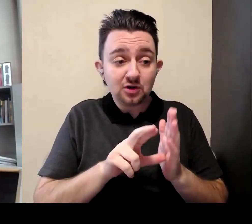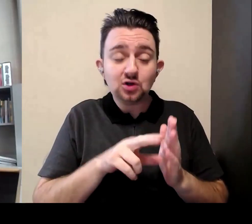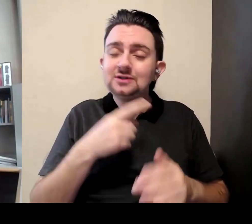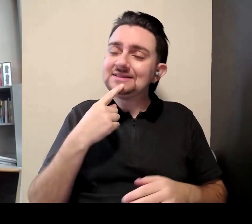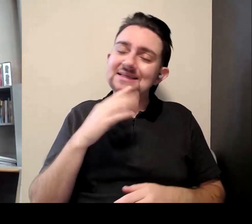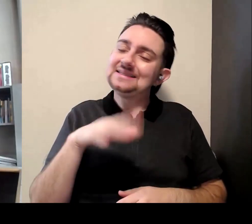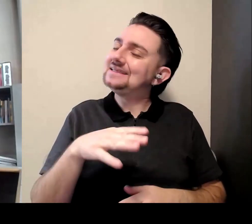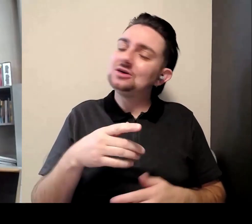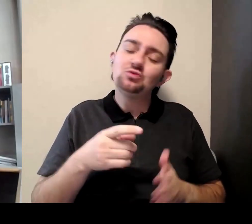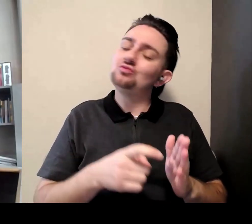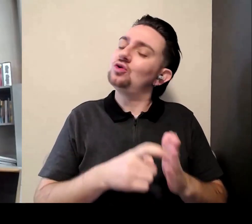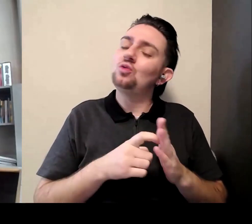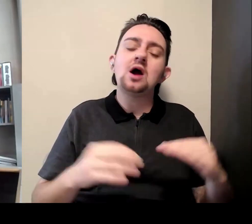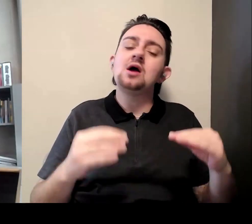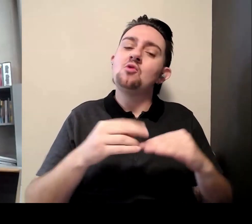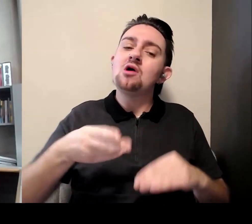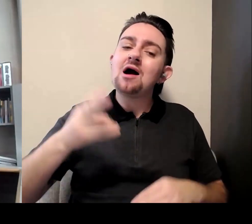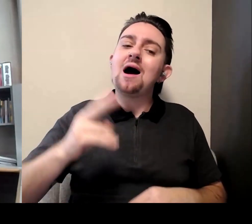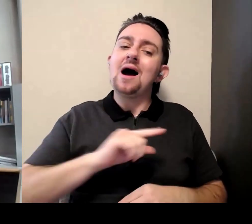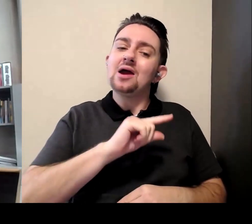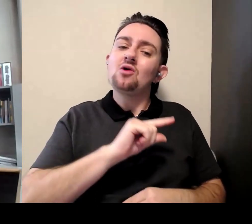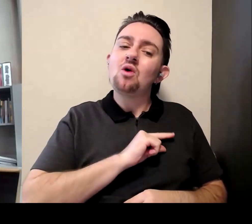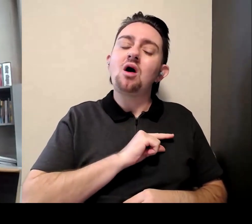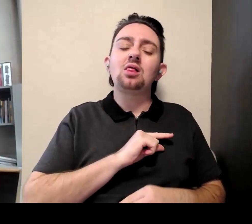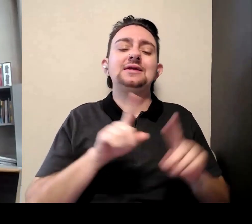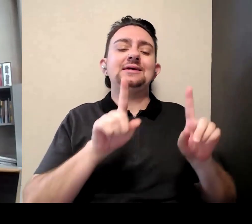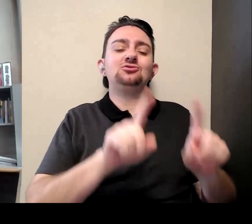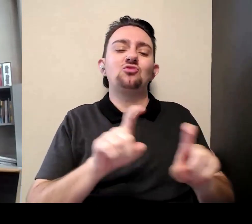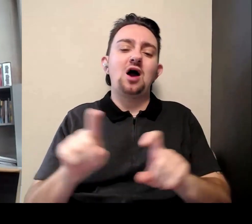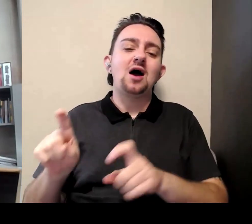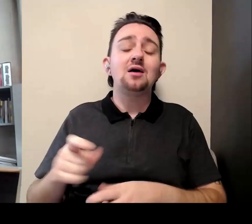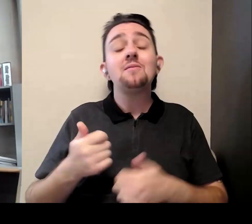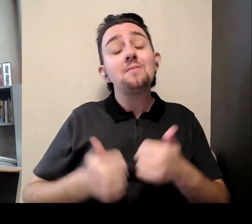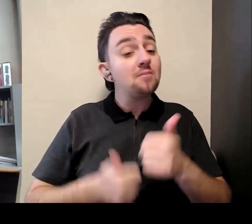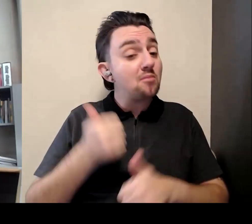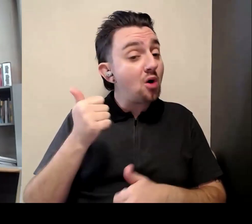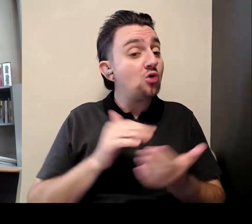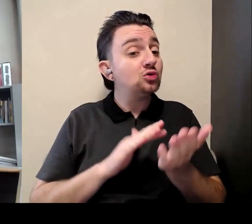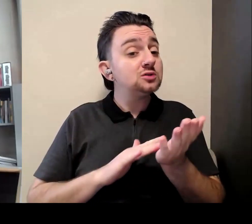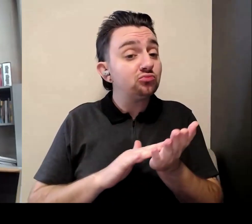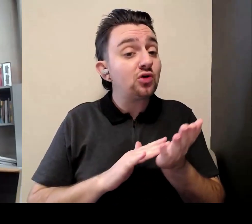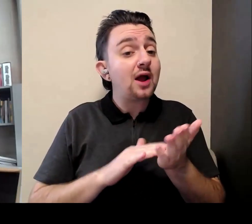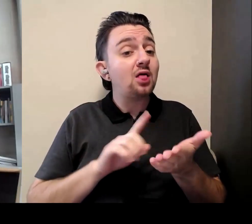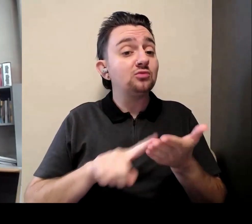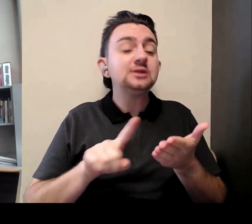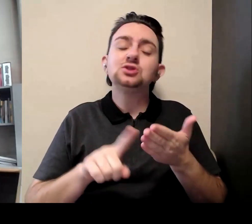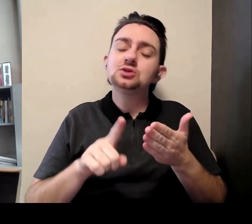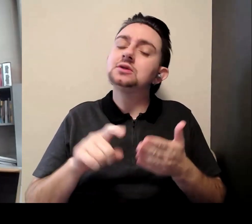So it's important to note that most braille research focuses on students who are blind or have low vision.